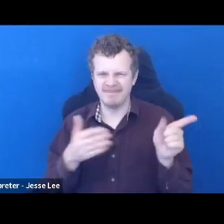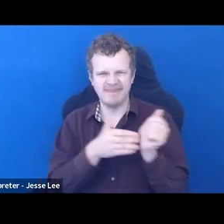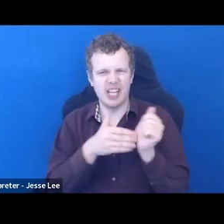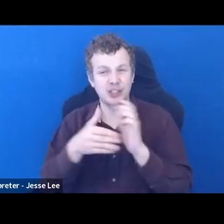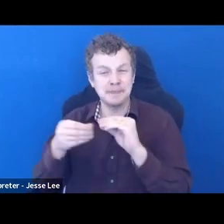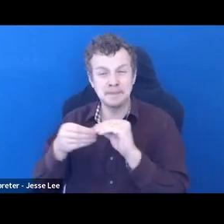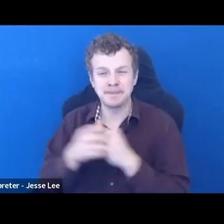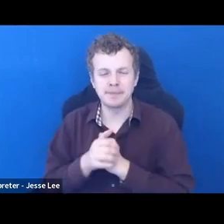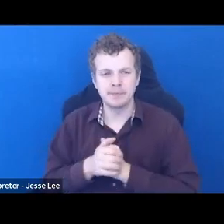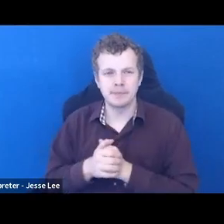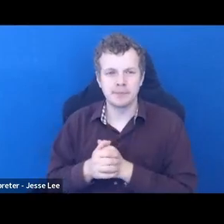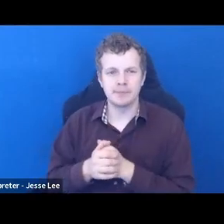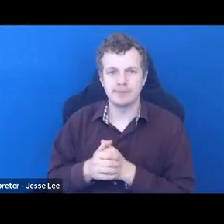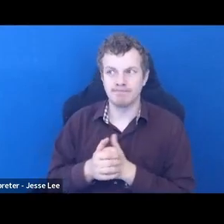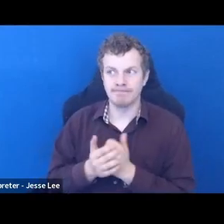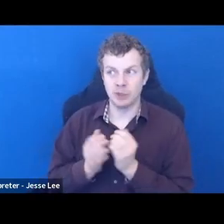we don't really have a clear recommendation for them.